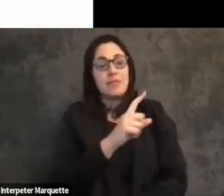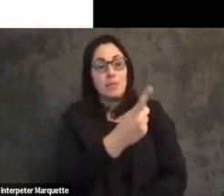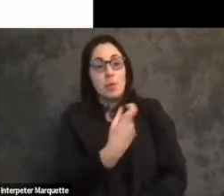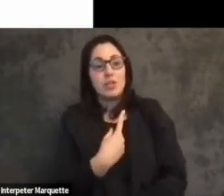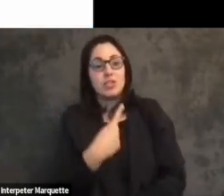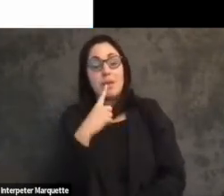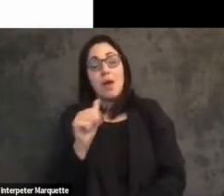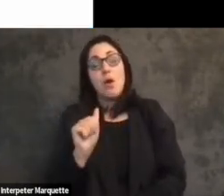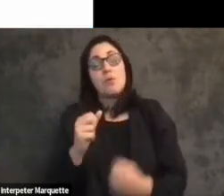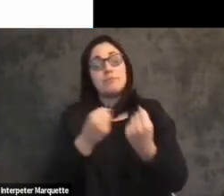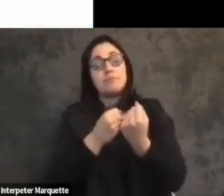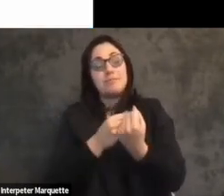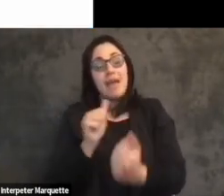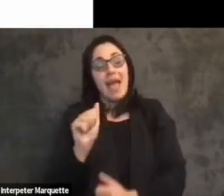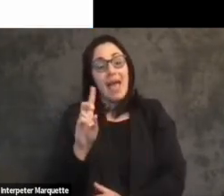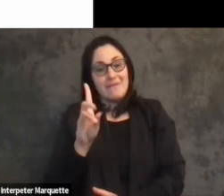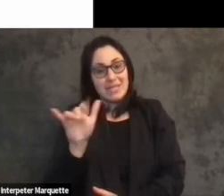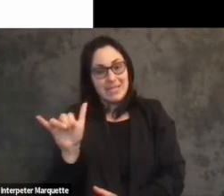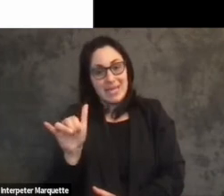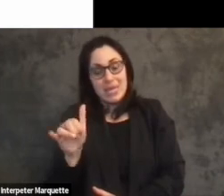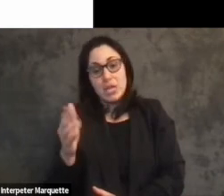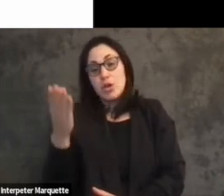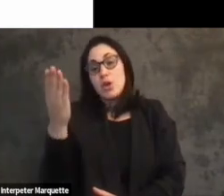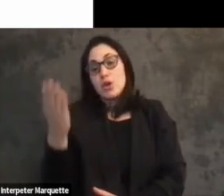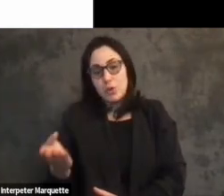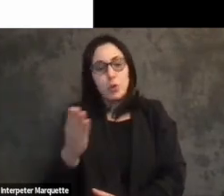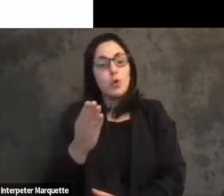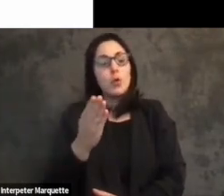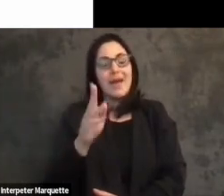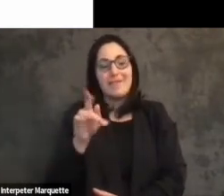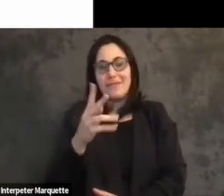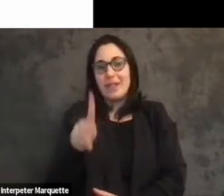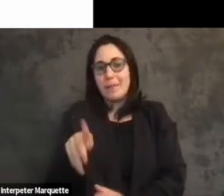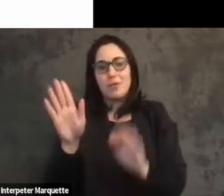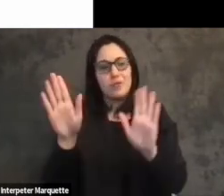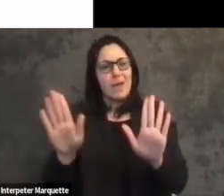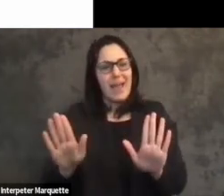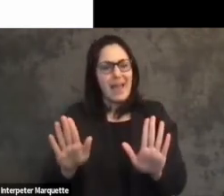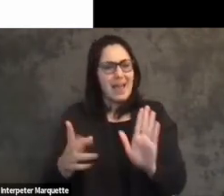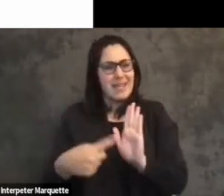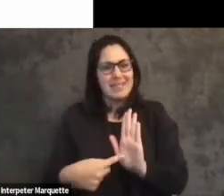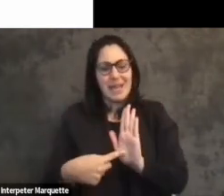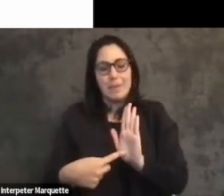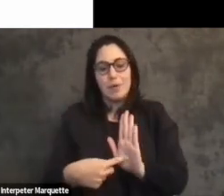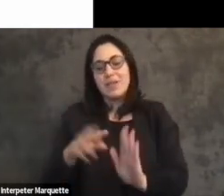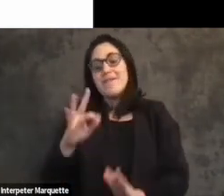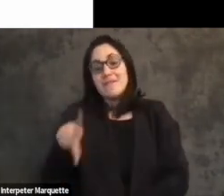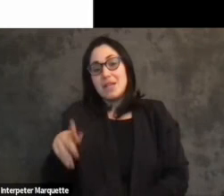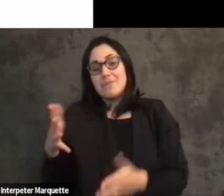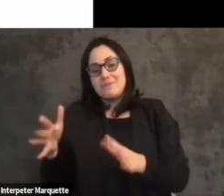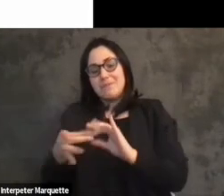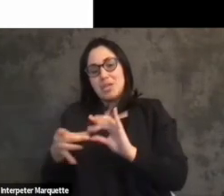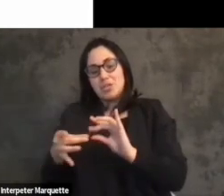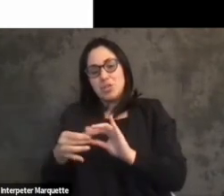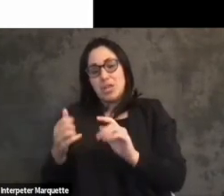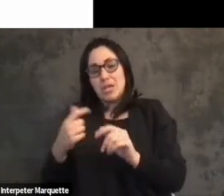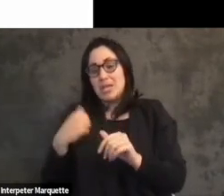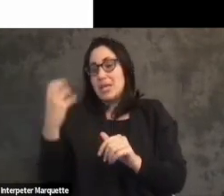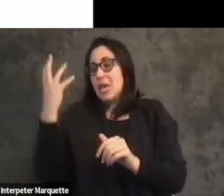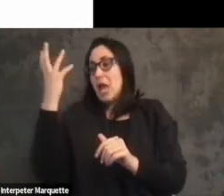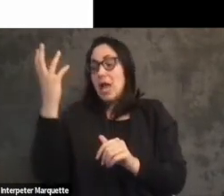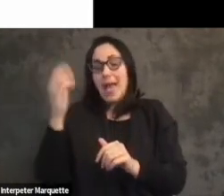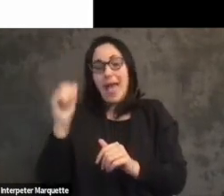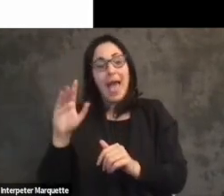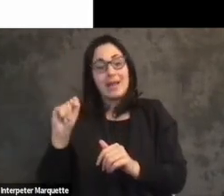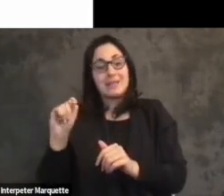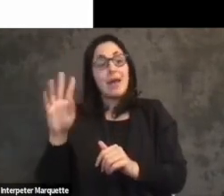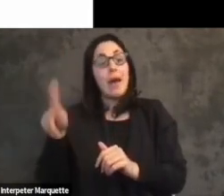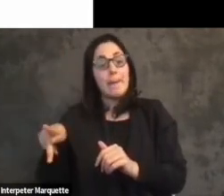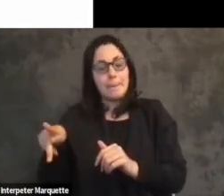now. Thank you. Thank you, Lisa. And on the question of advocacy.